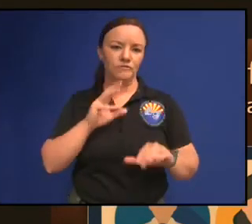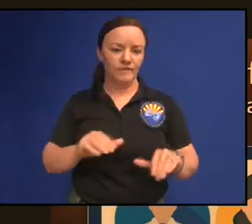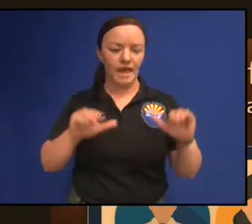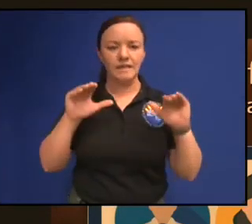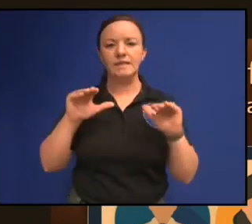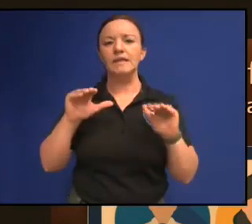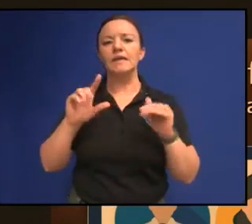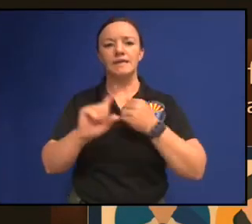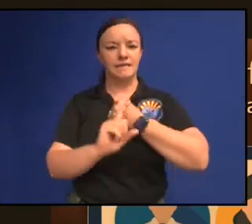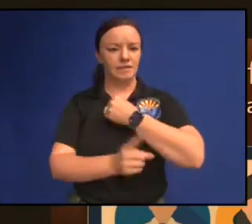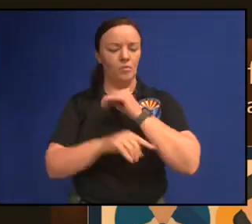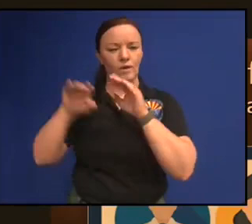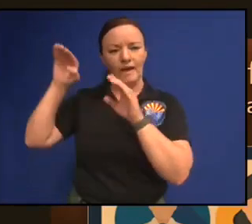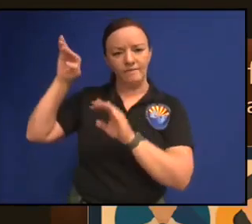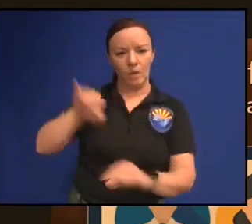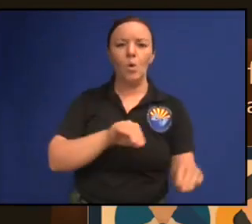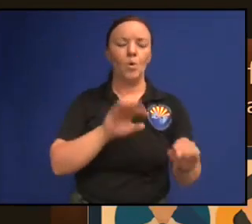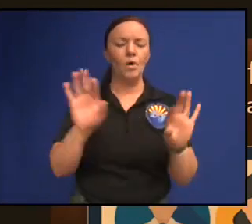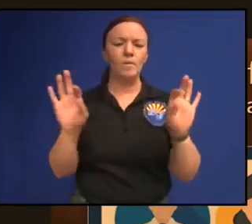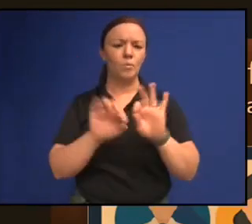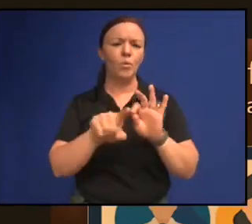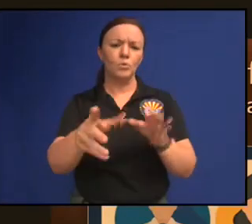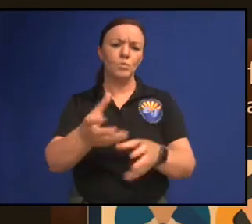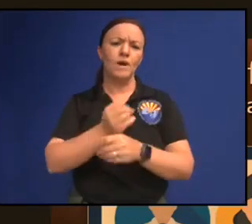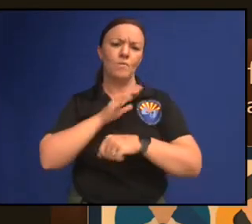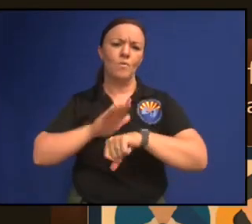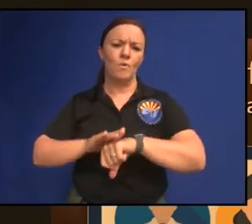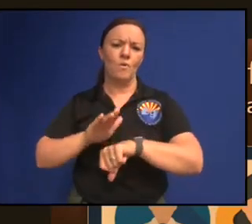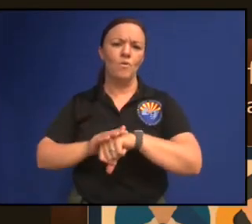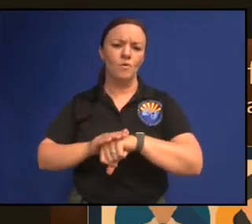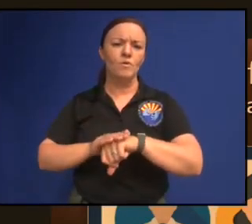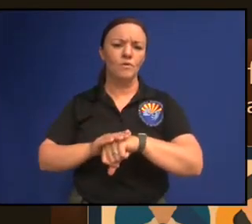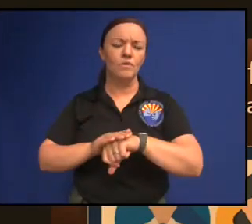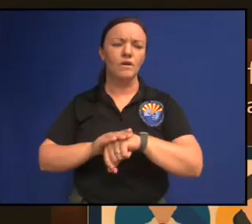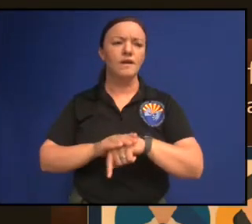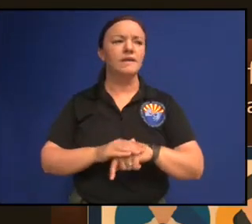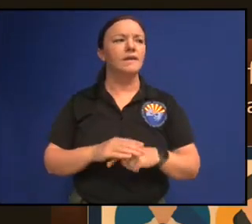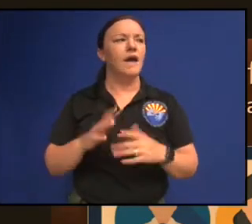I WANTED TO PUT THIS UP HERE AND SHOW YOU A BUNCH OF